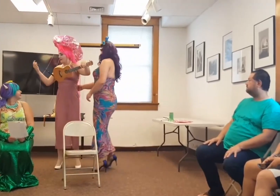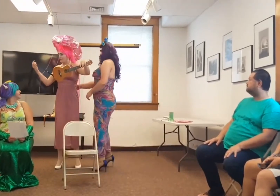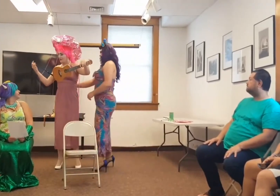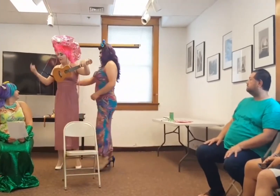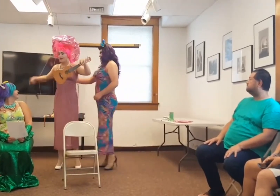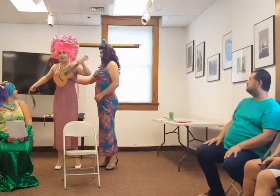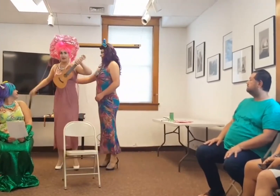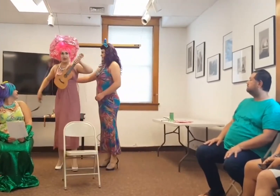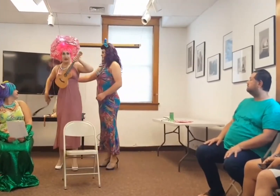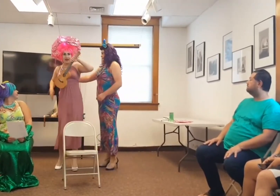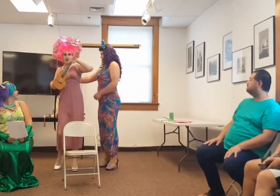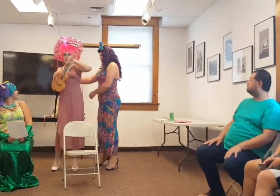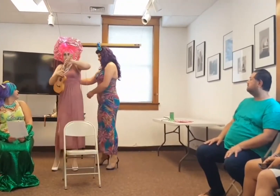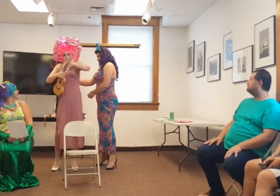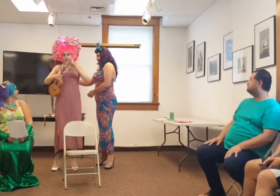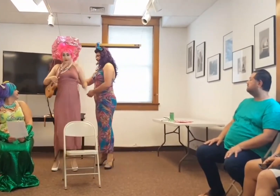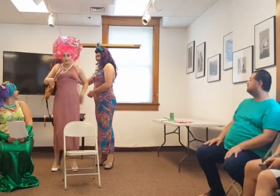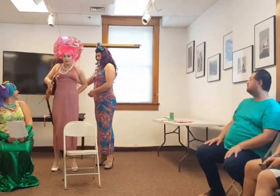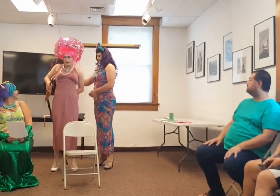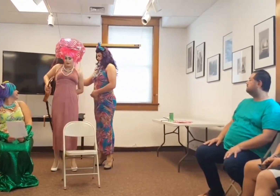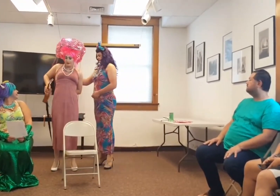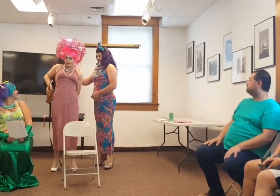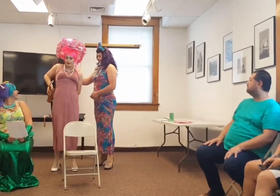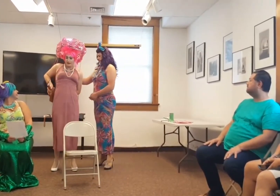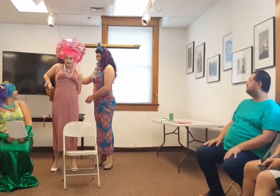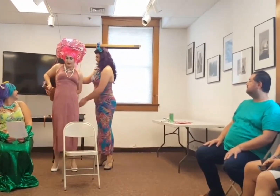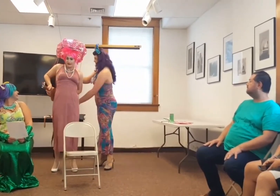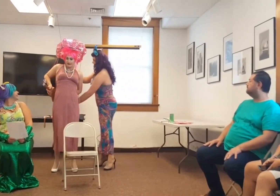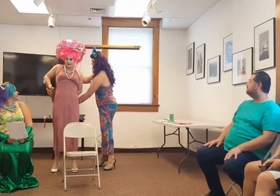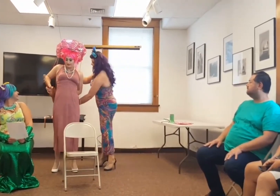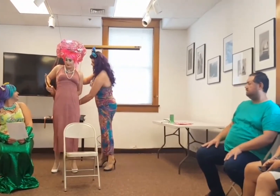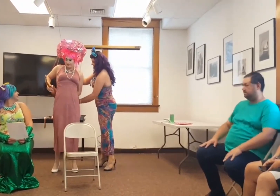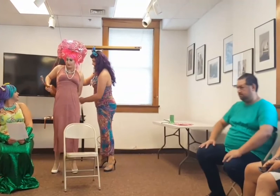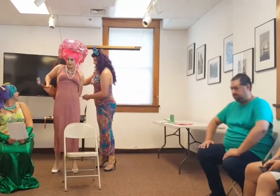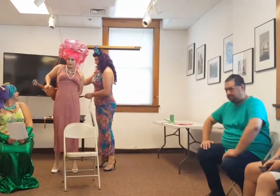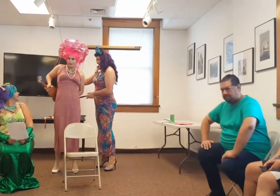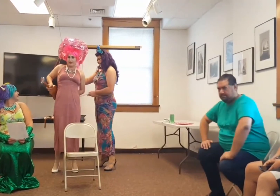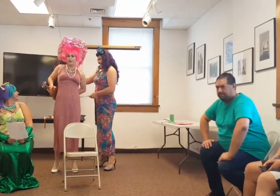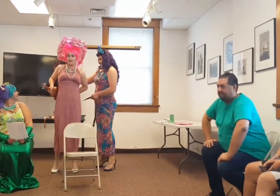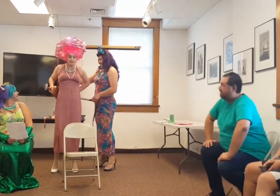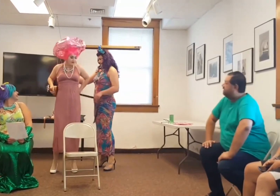My strap is all glittery now.